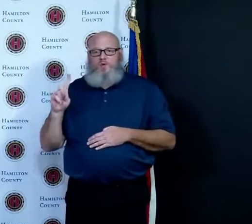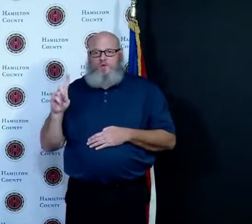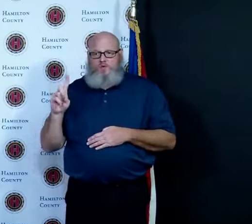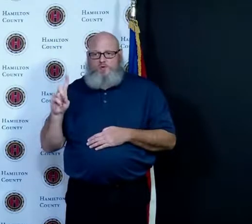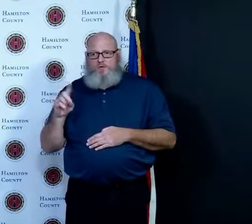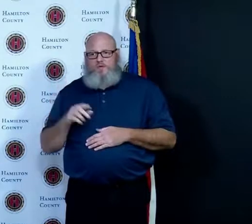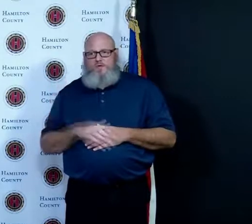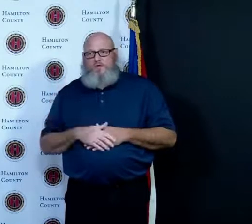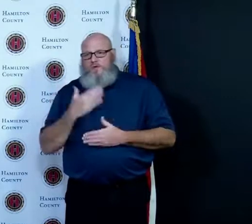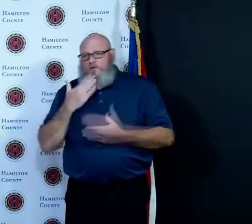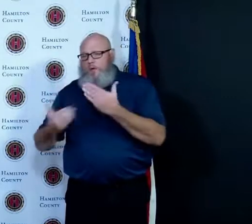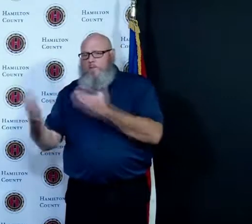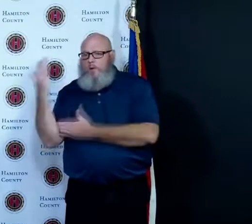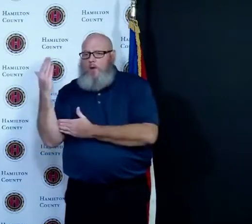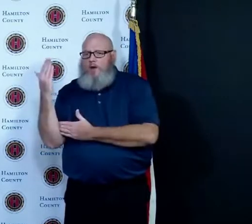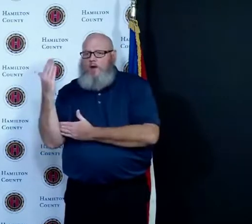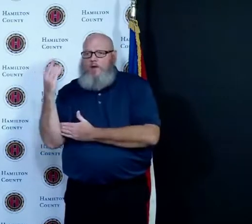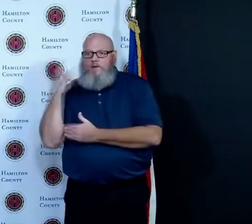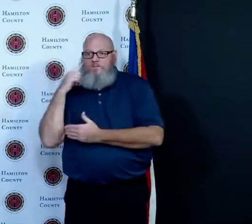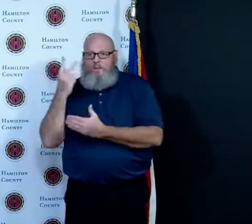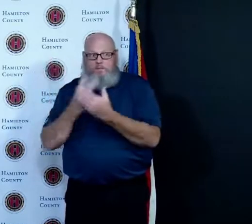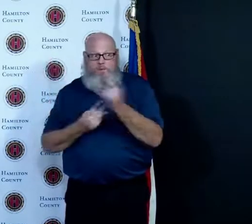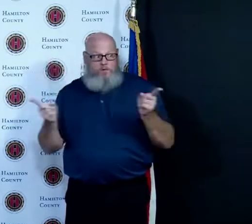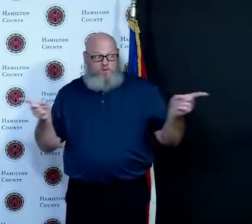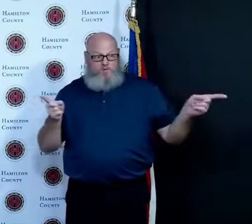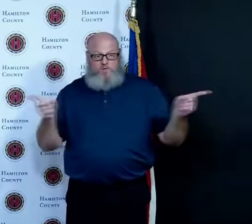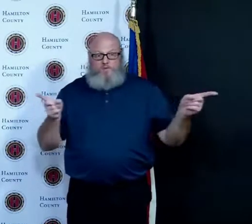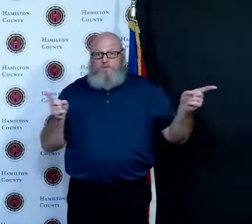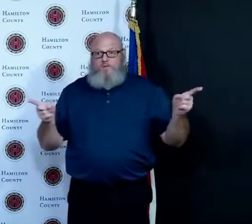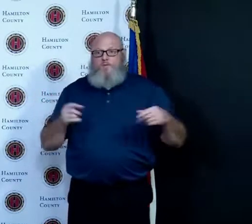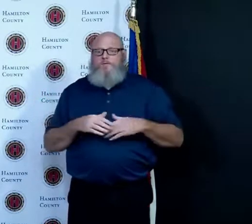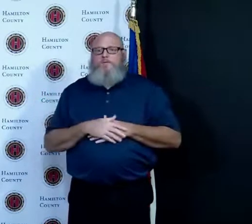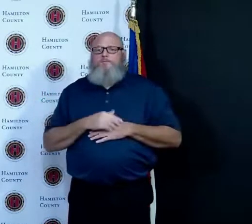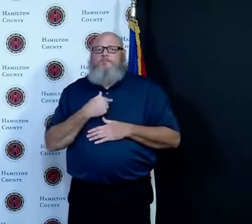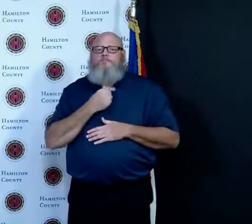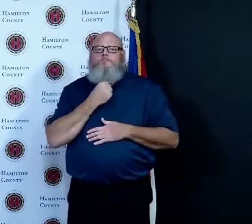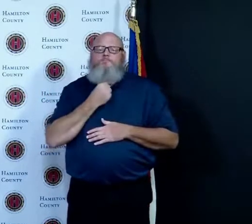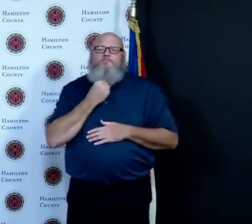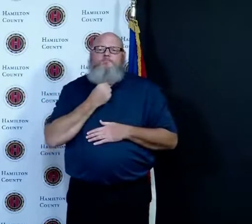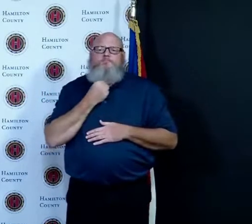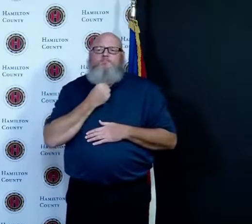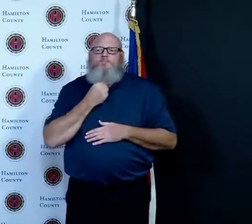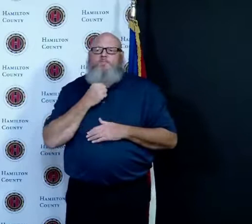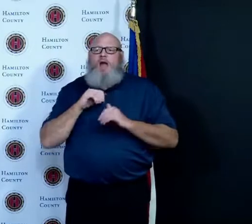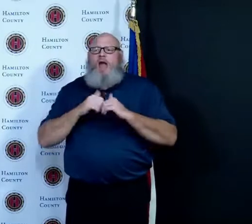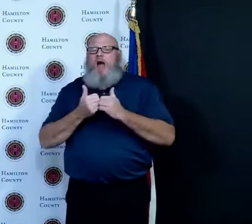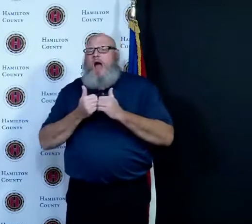for Nick and Denise how are you ensuring equity and access to hard to reach populations